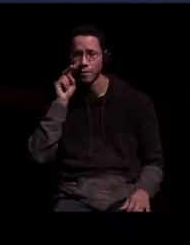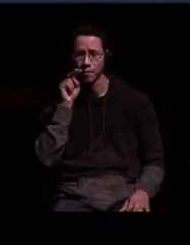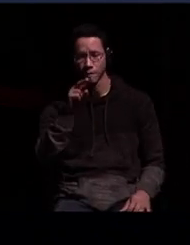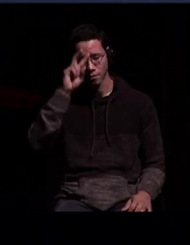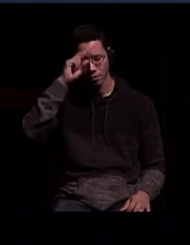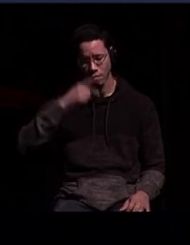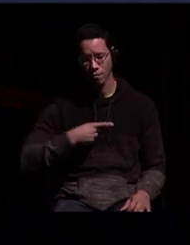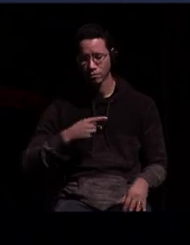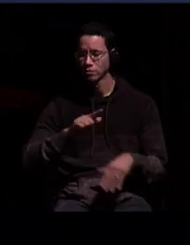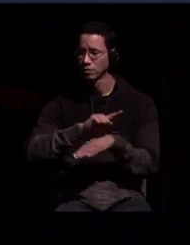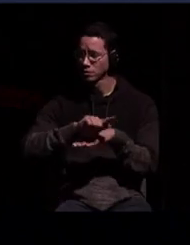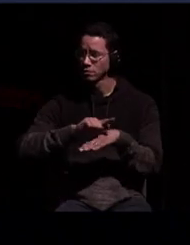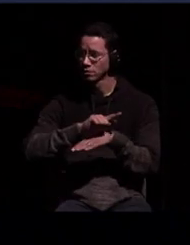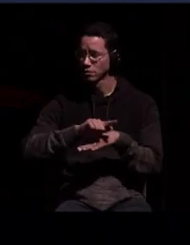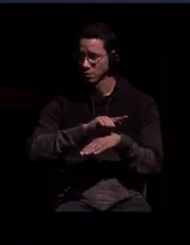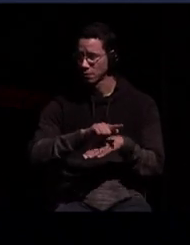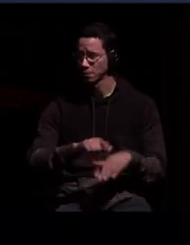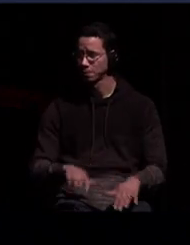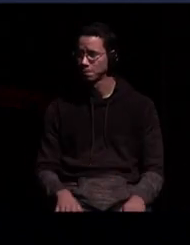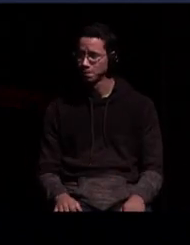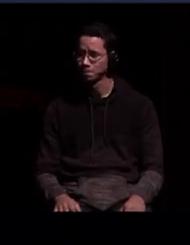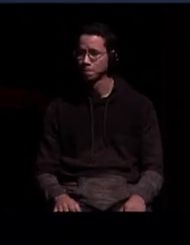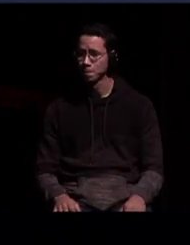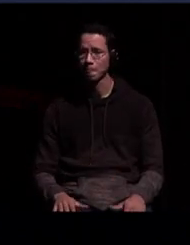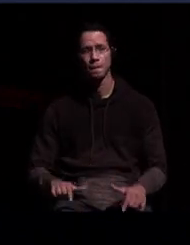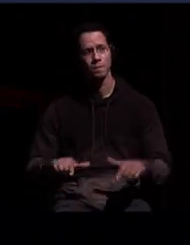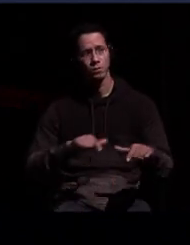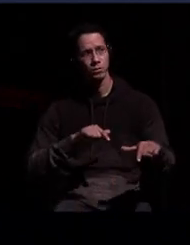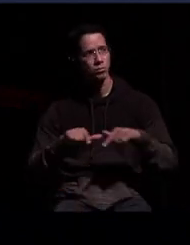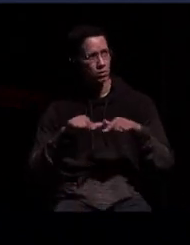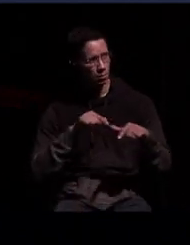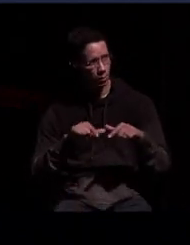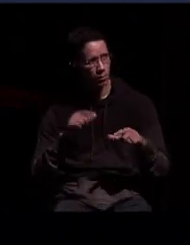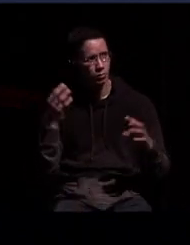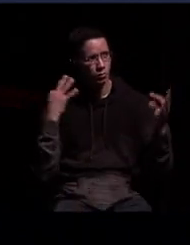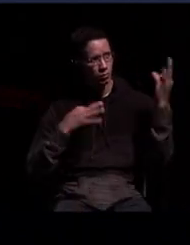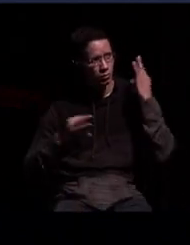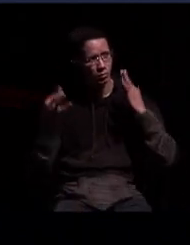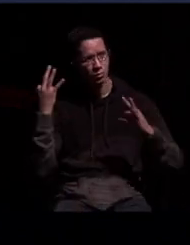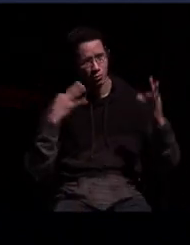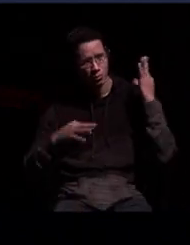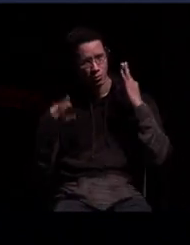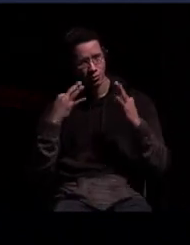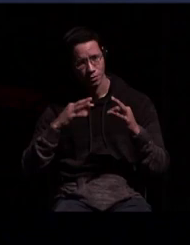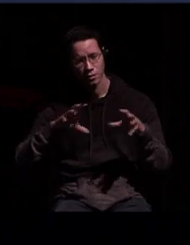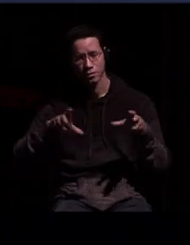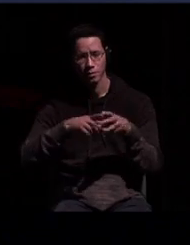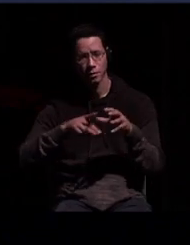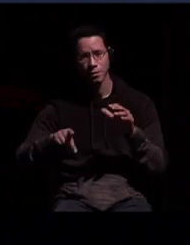I think it is interesting and adds up to the project’s sociability. That’s all.